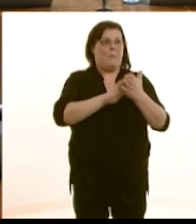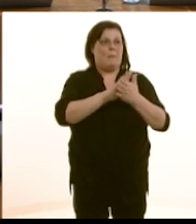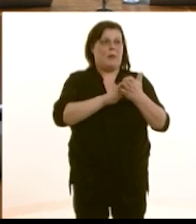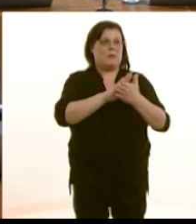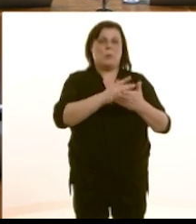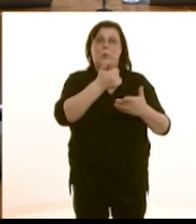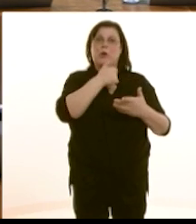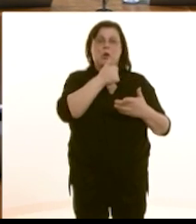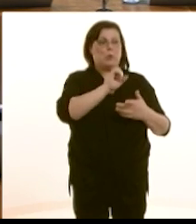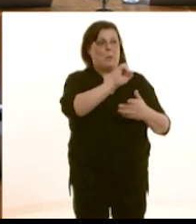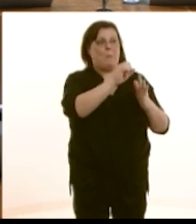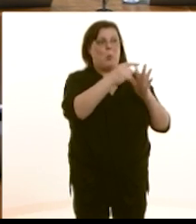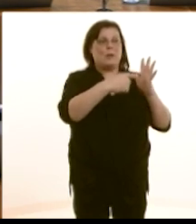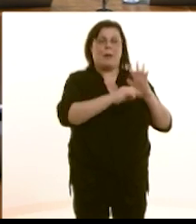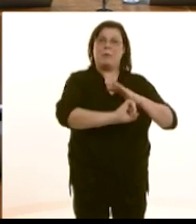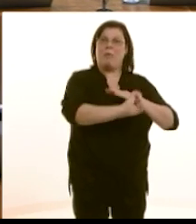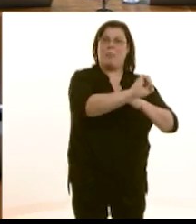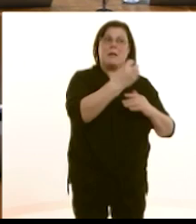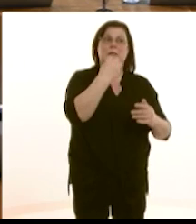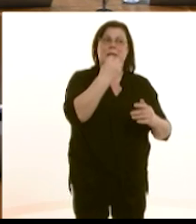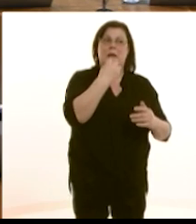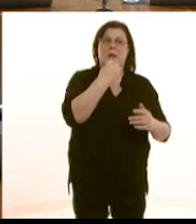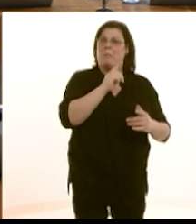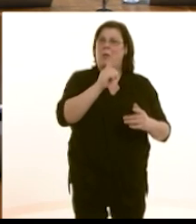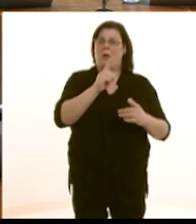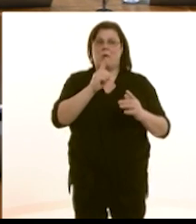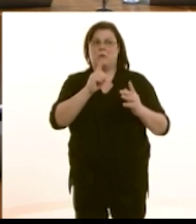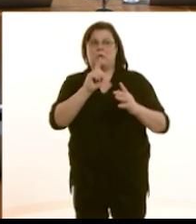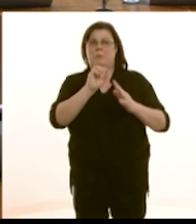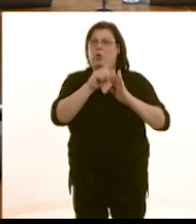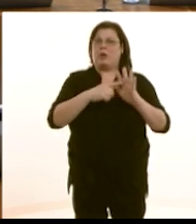Talbot. Those schemes have not gone ahead, and they do need to go ahead for the future.